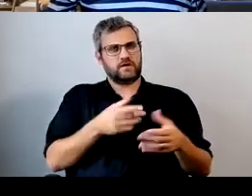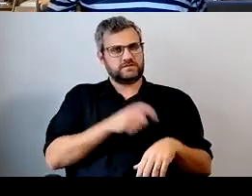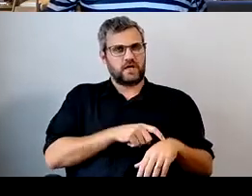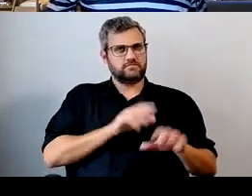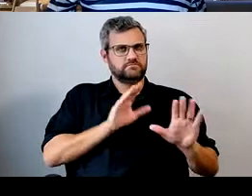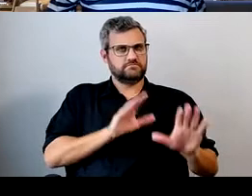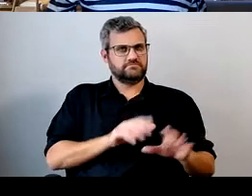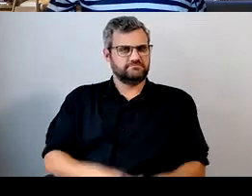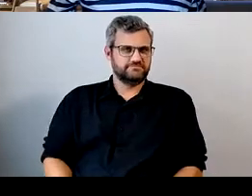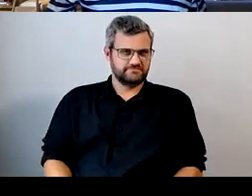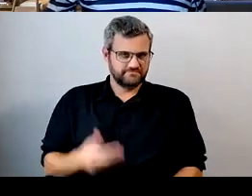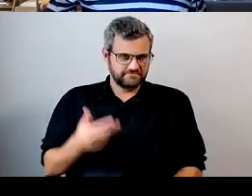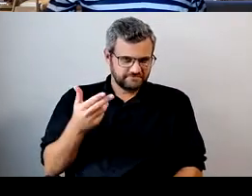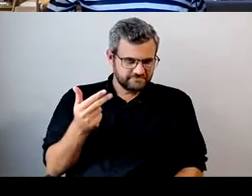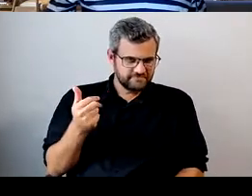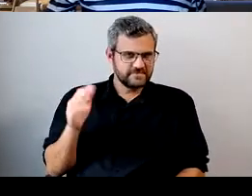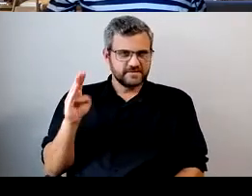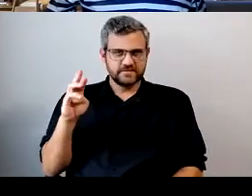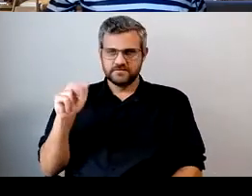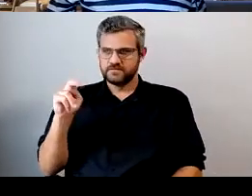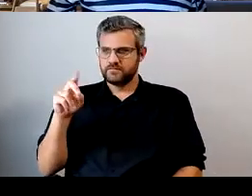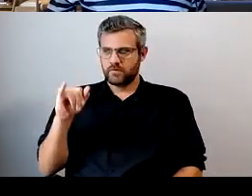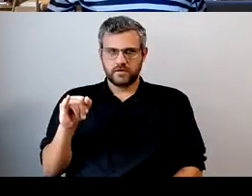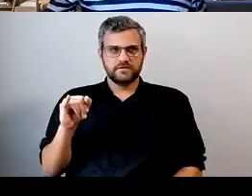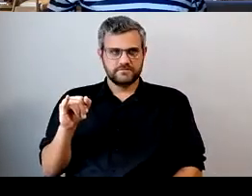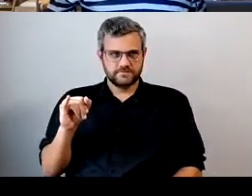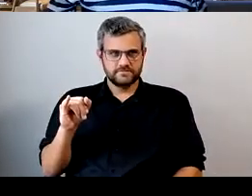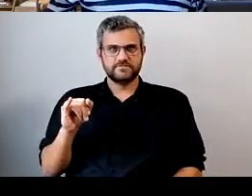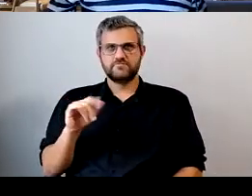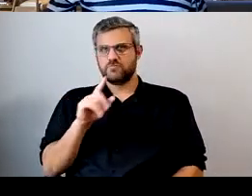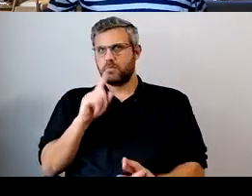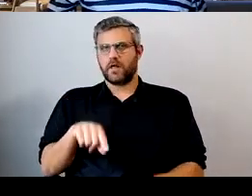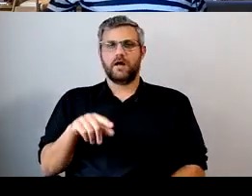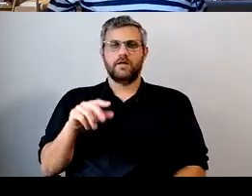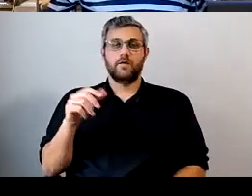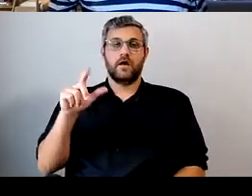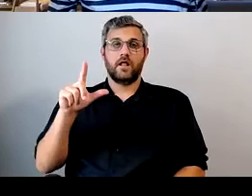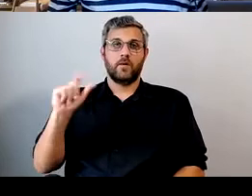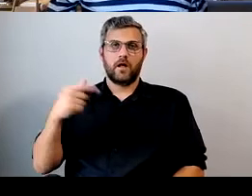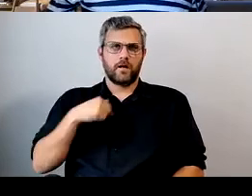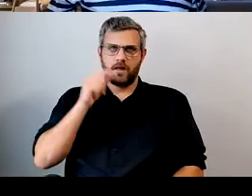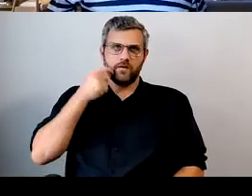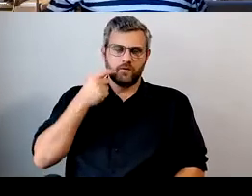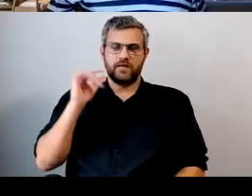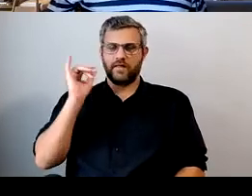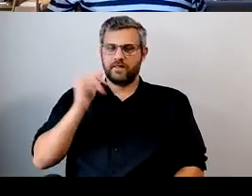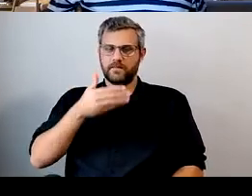Brandon responded with and I'm not whole. That's the best answer I've heard today. That's great.